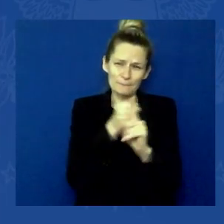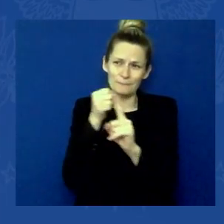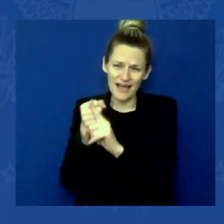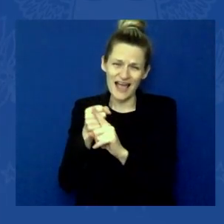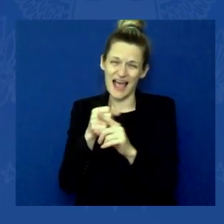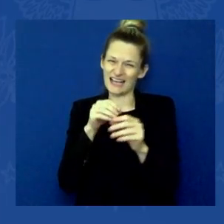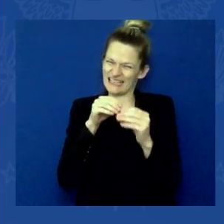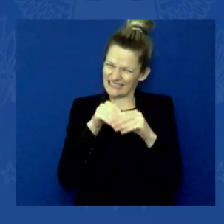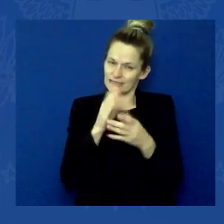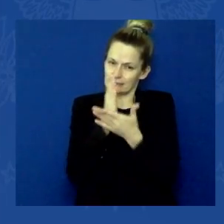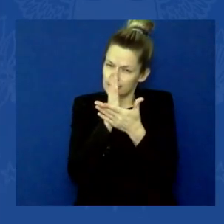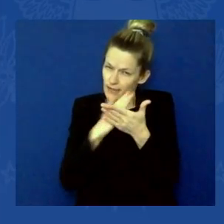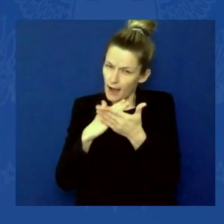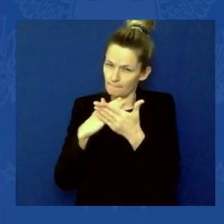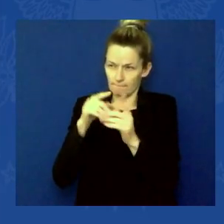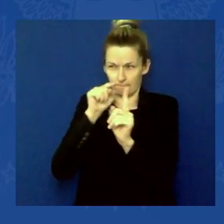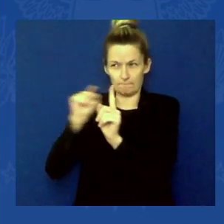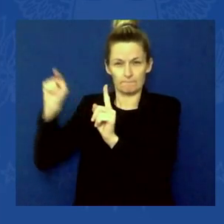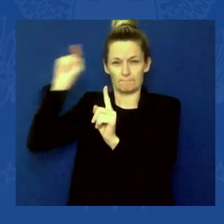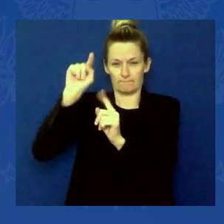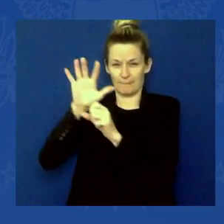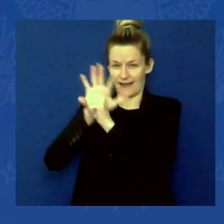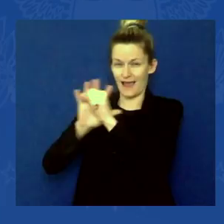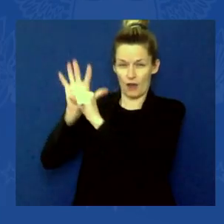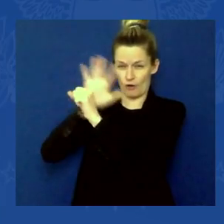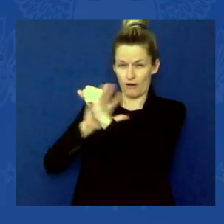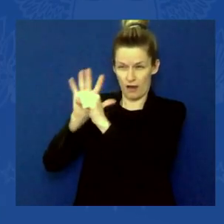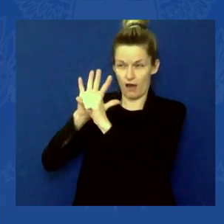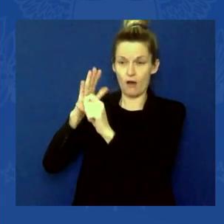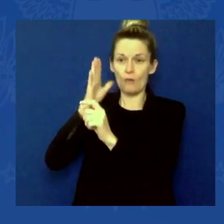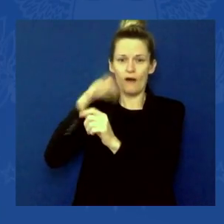over the past several days. And while New Englanders are used to dealing